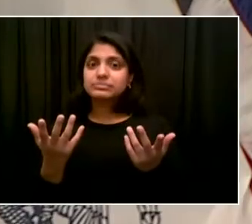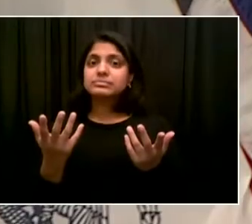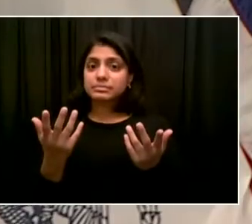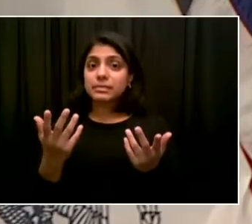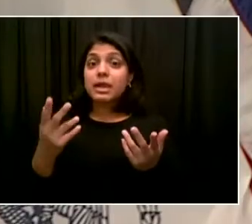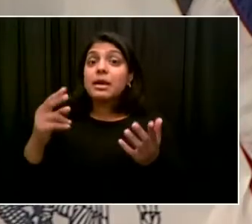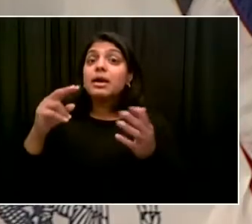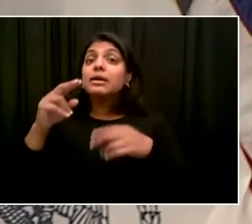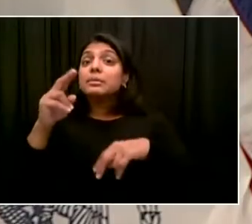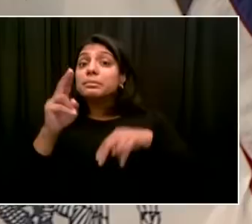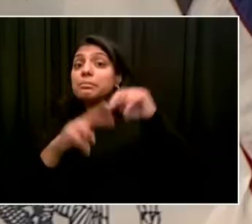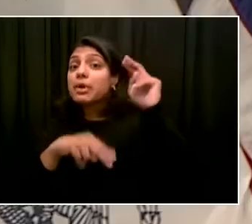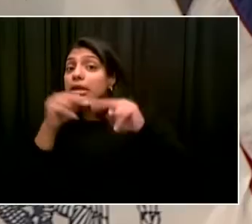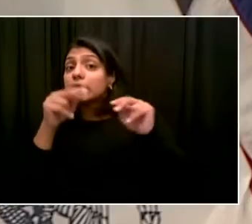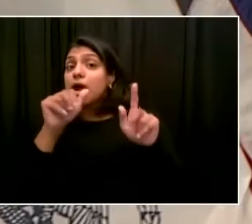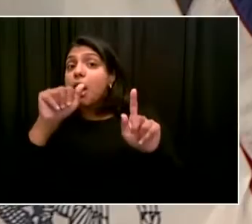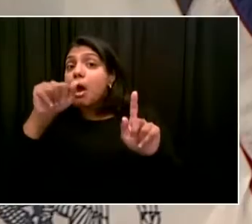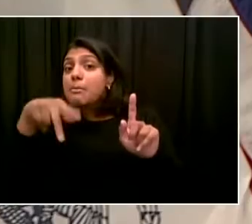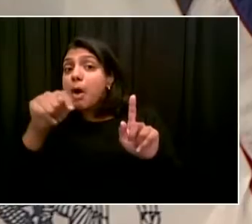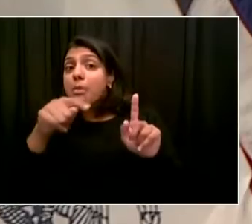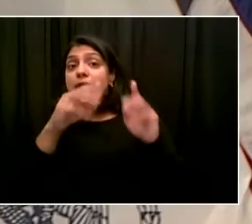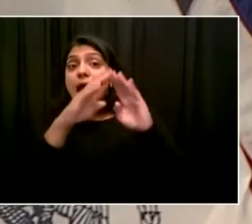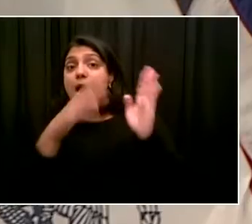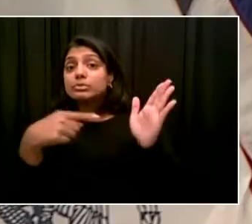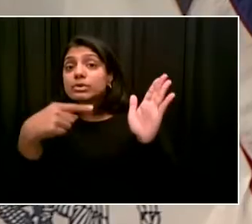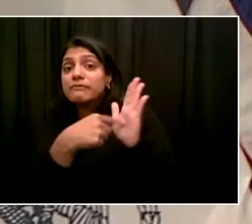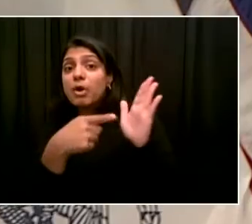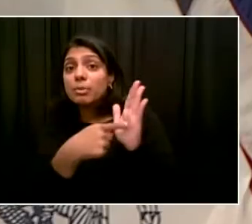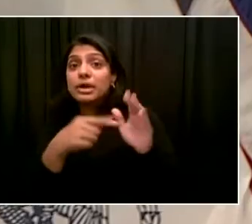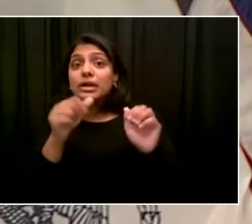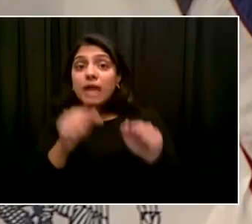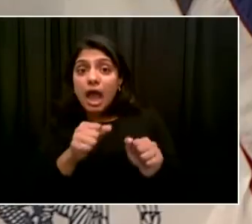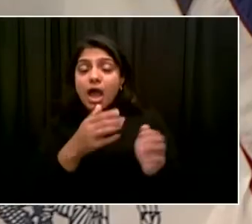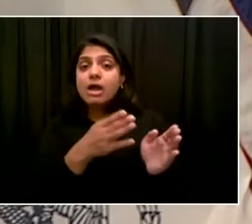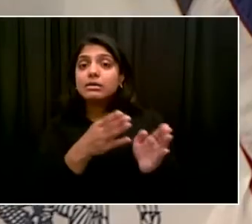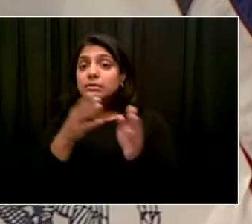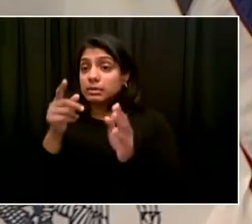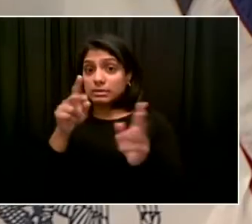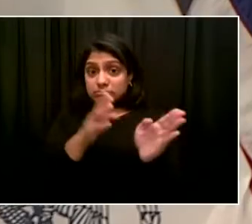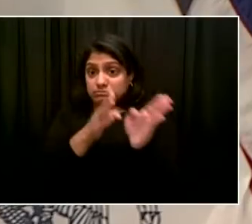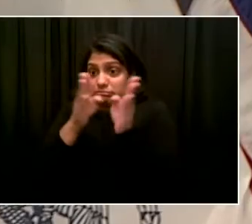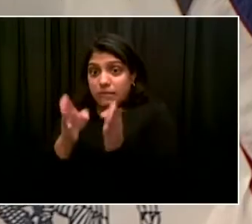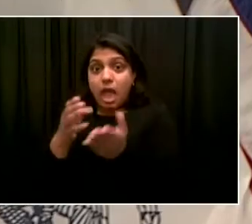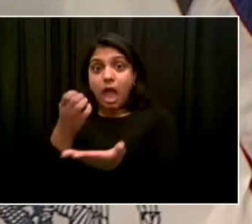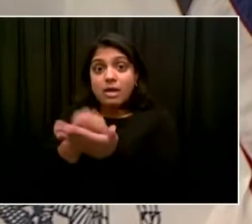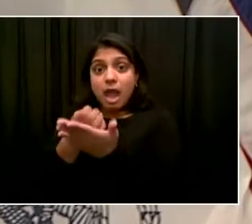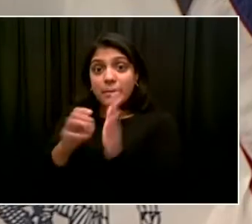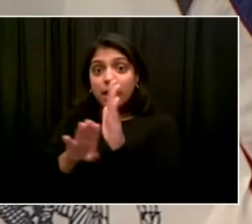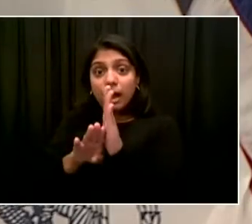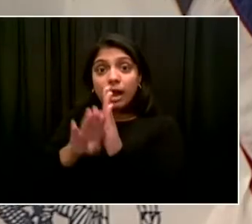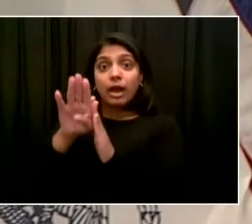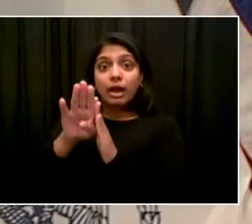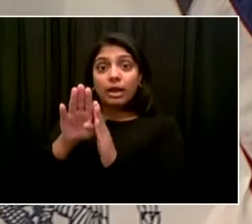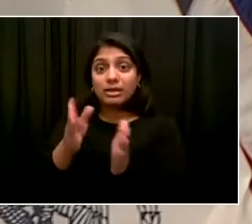CREATING NEW HOUSING AND AFFORDABLE HOUSING, THE THINGS WEEDNE, WE NEED THEM BEFORE THE